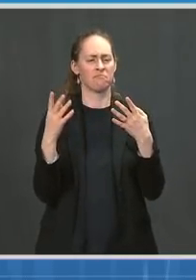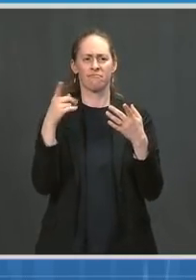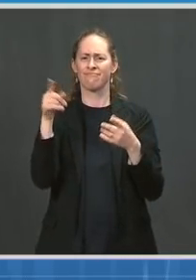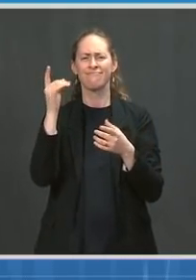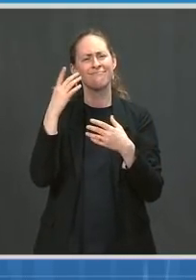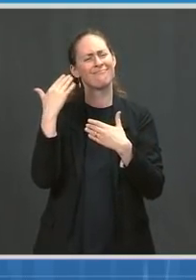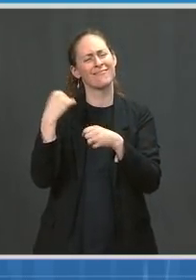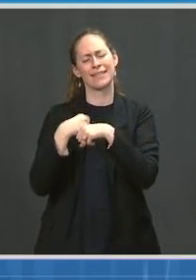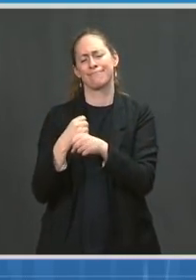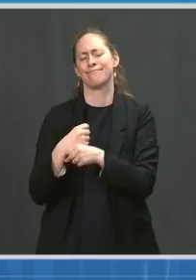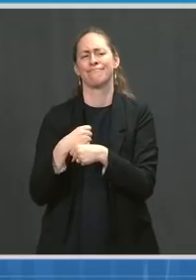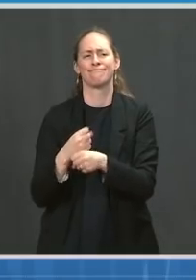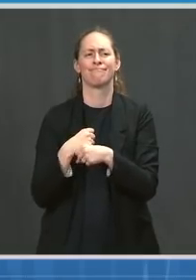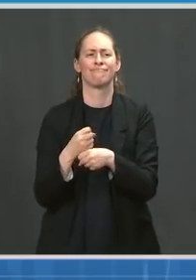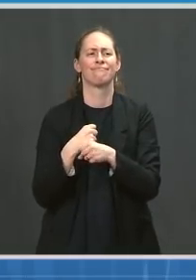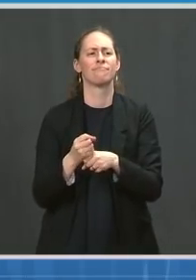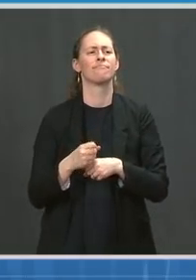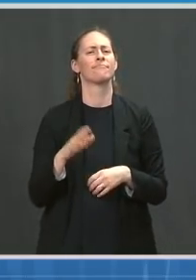I forgot -- can you repeat your second question?